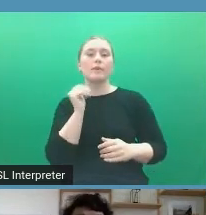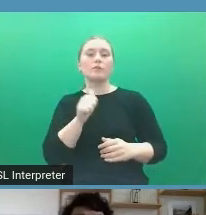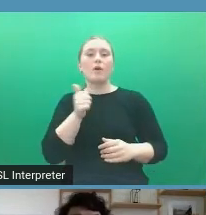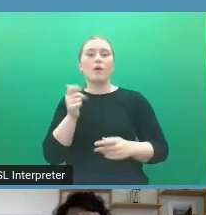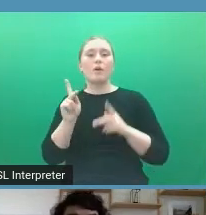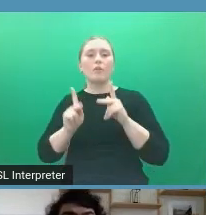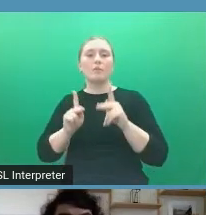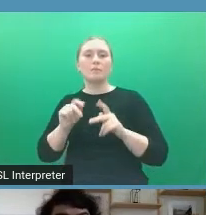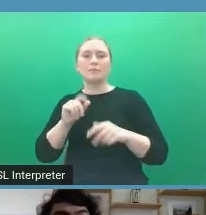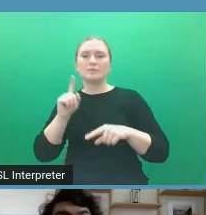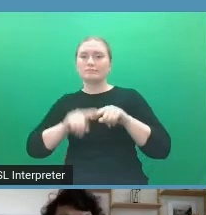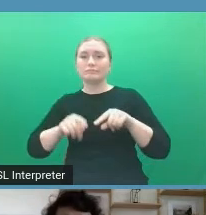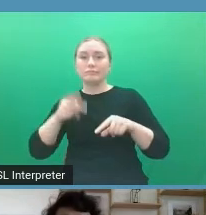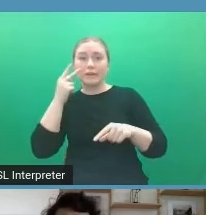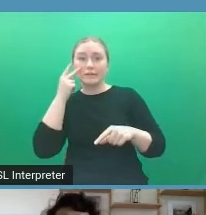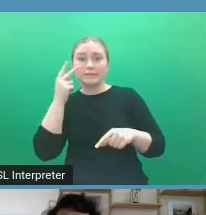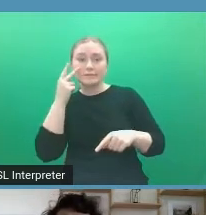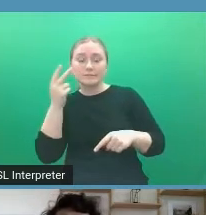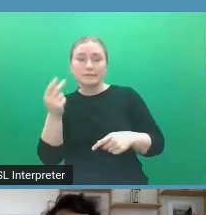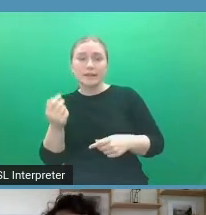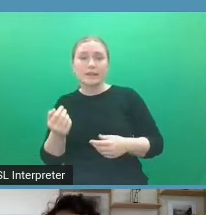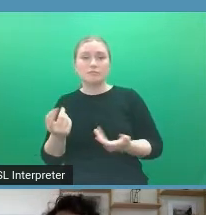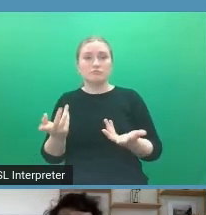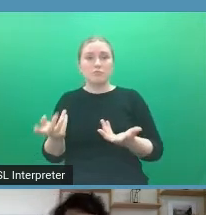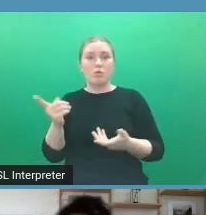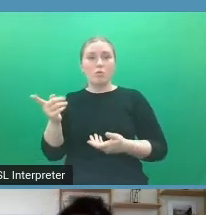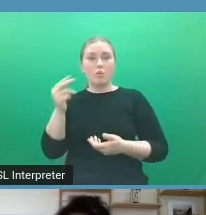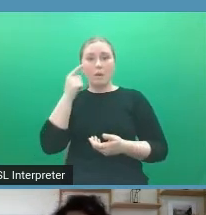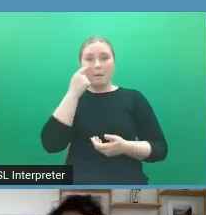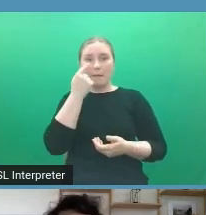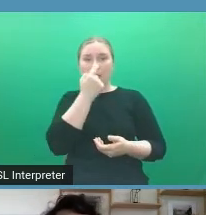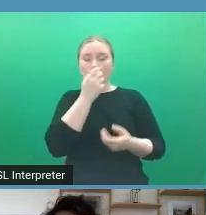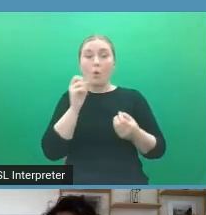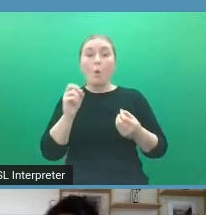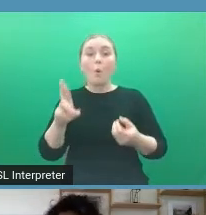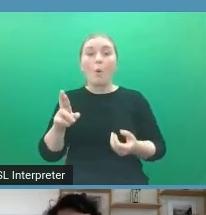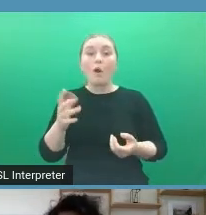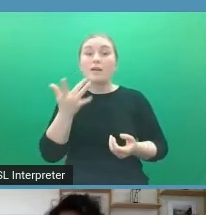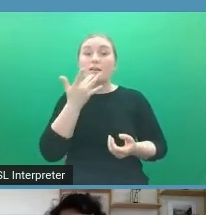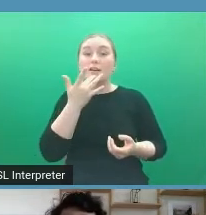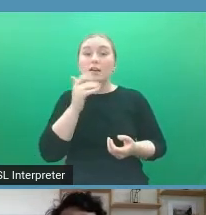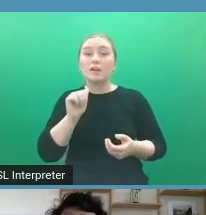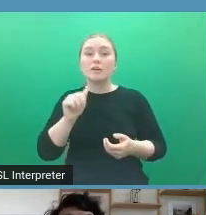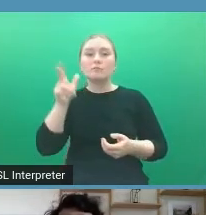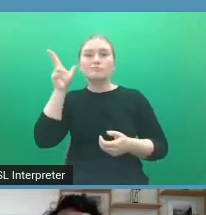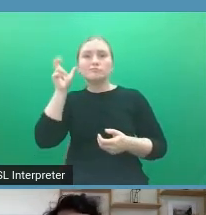to see the object or prefers another modality like text or audio to know what is going on.